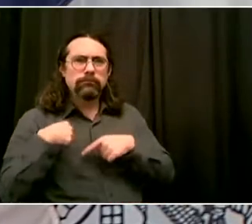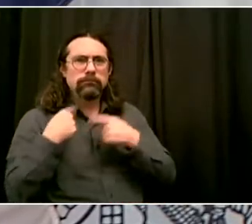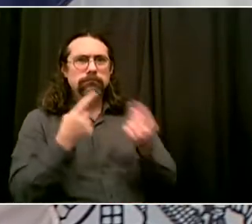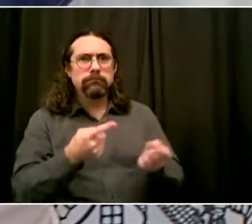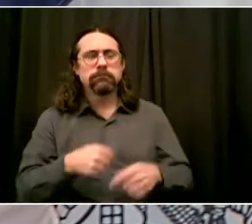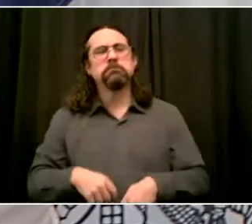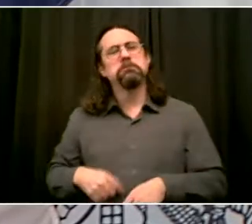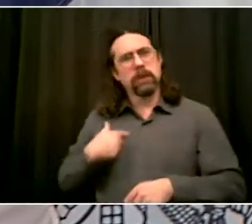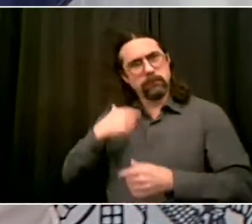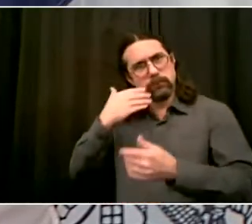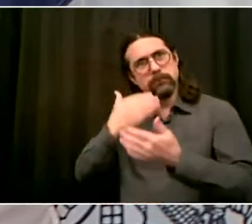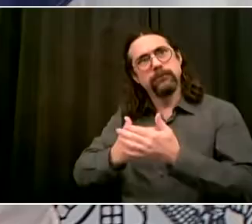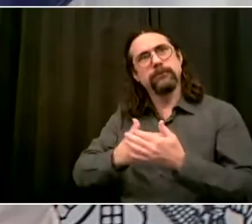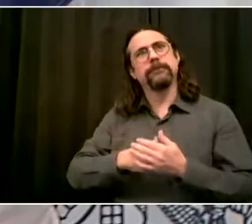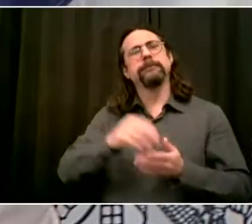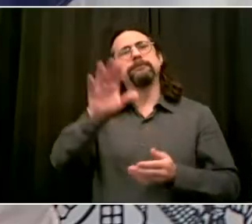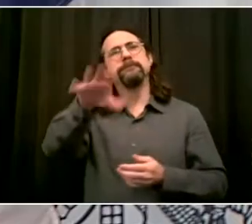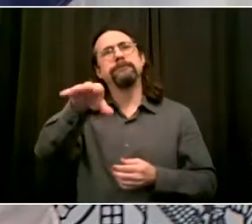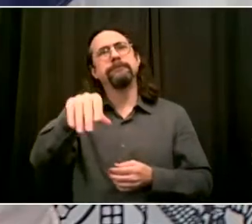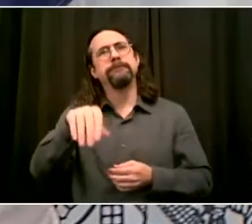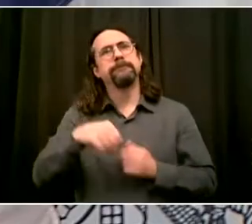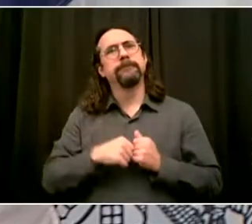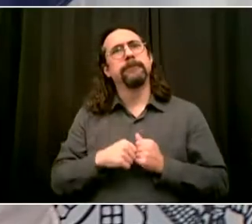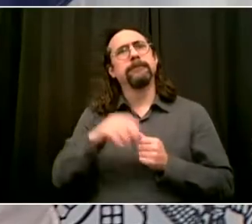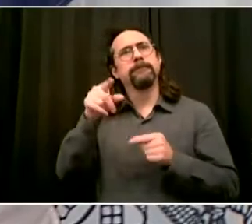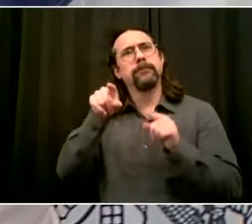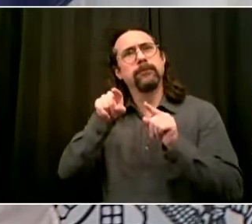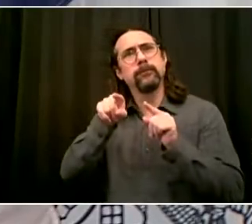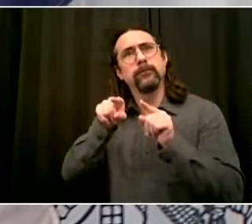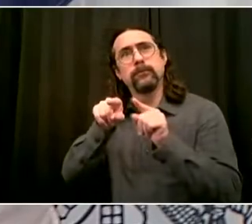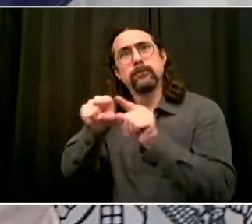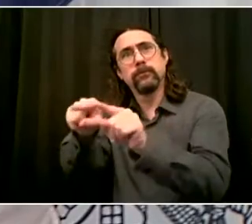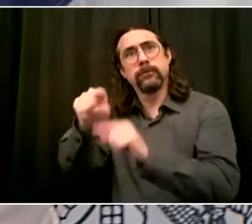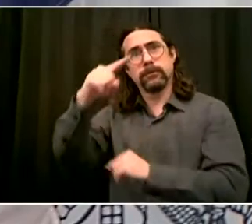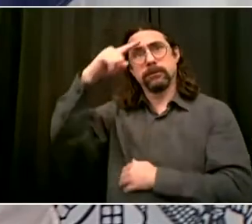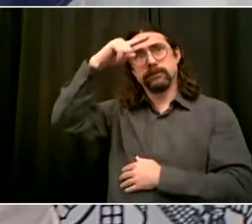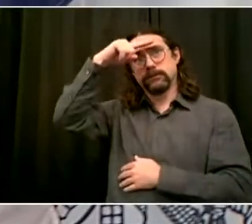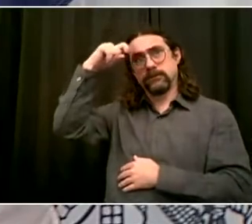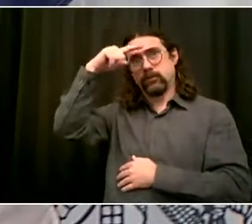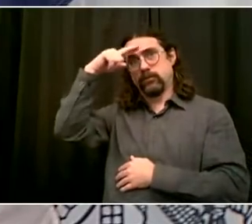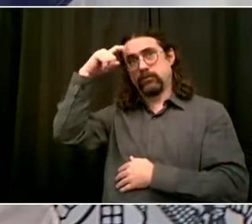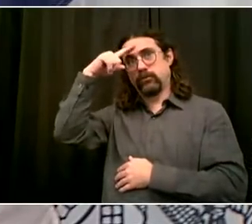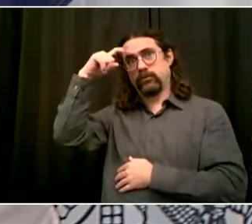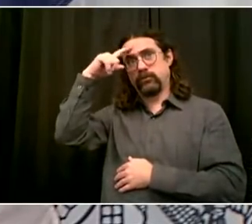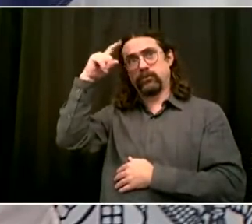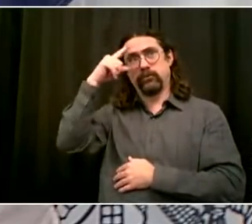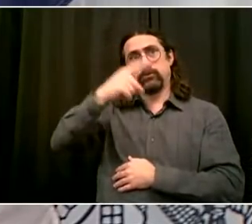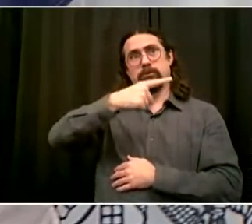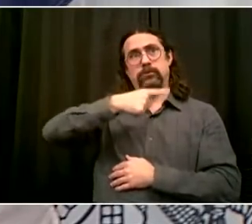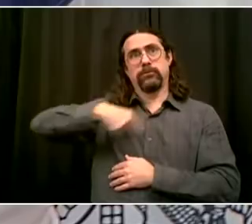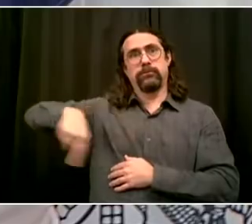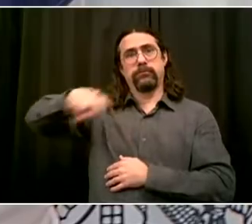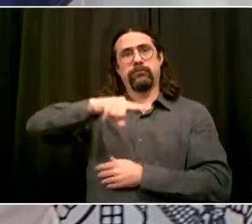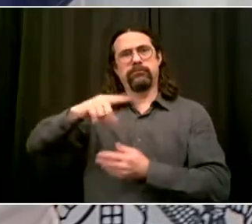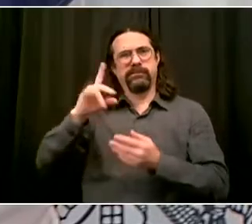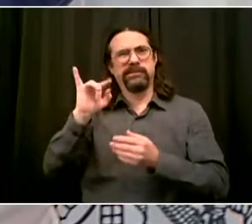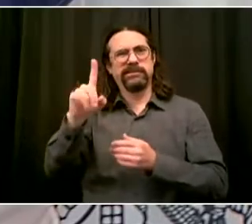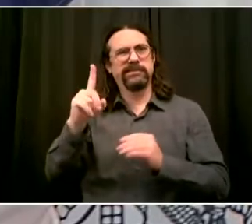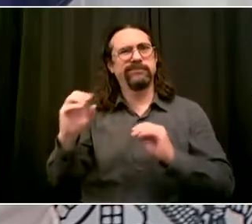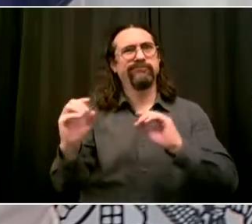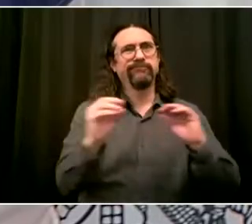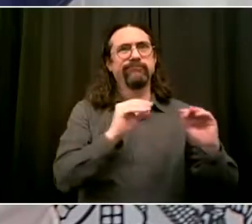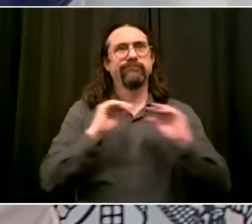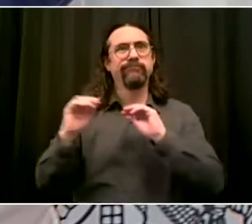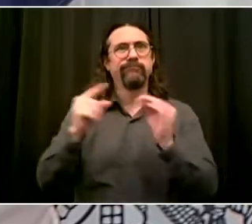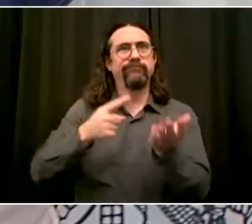IT WOULD BE A COUPLE OF WEEKSE